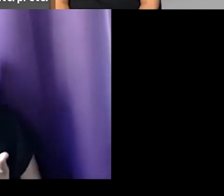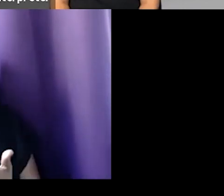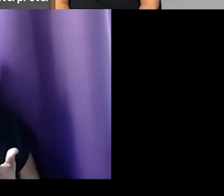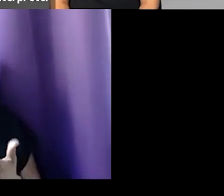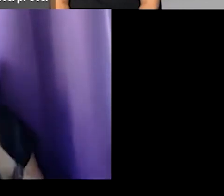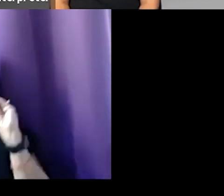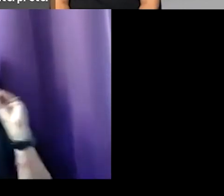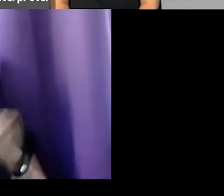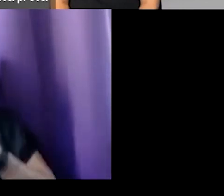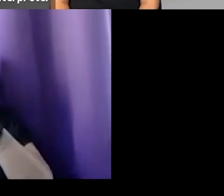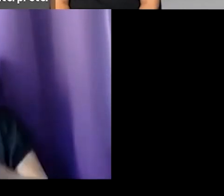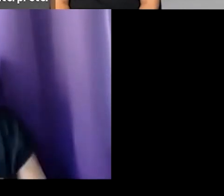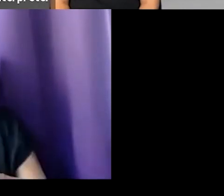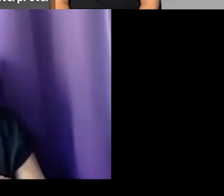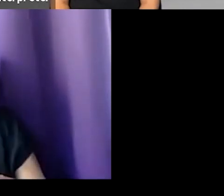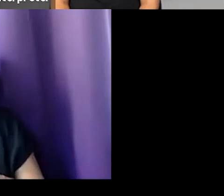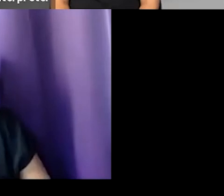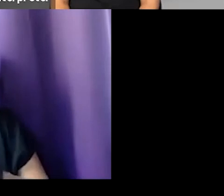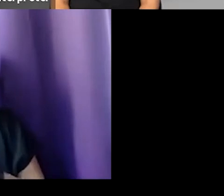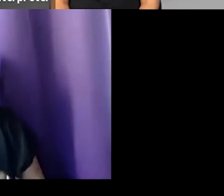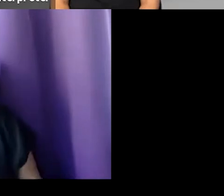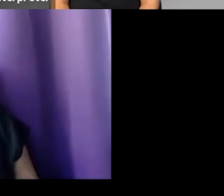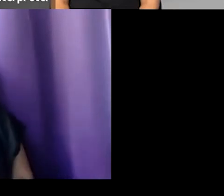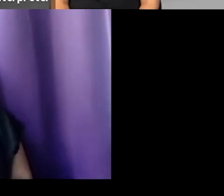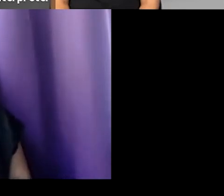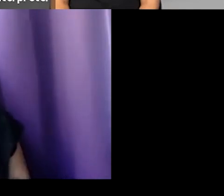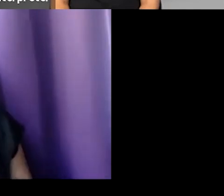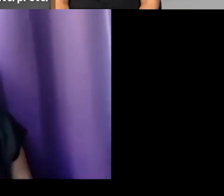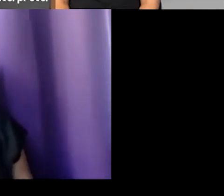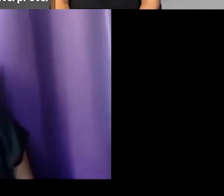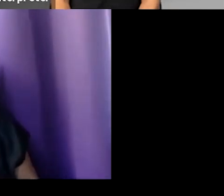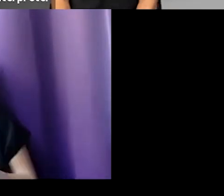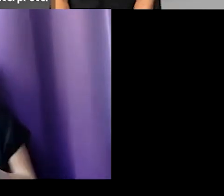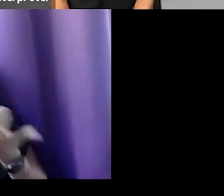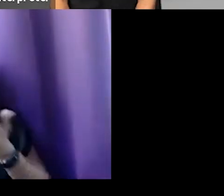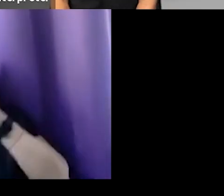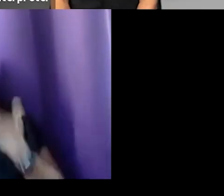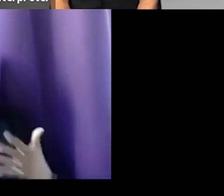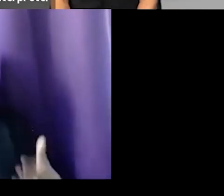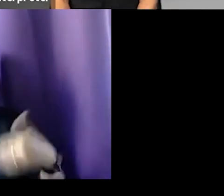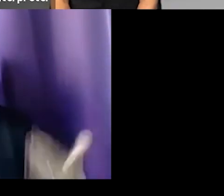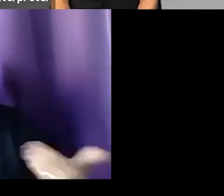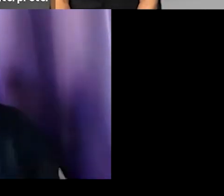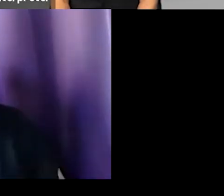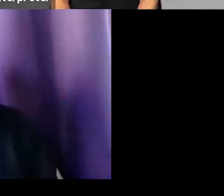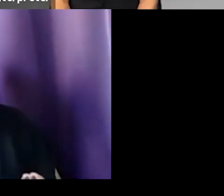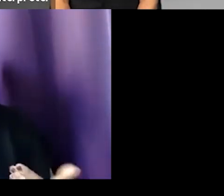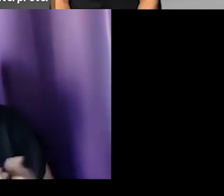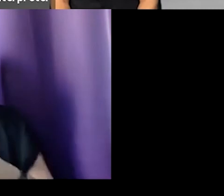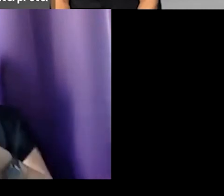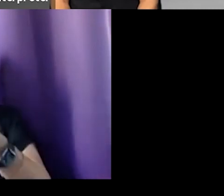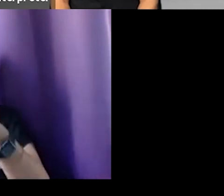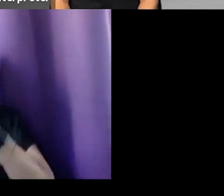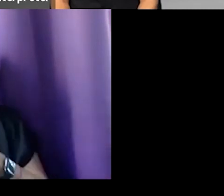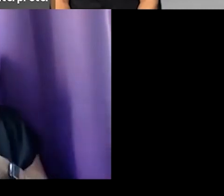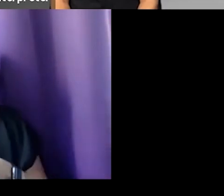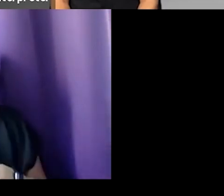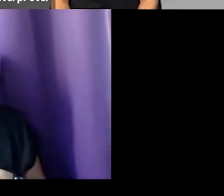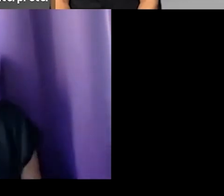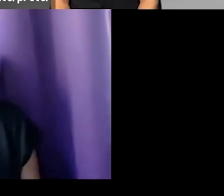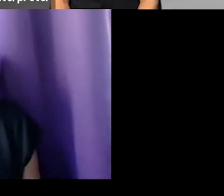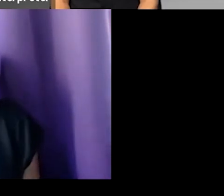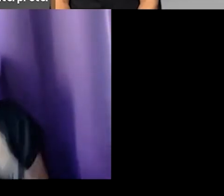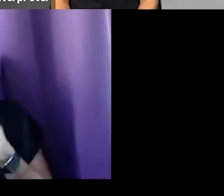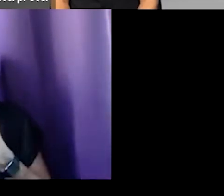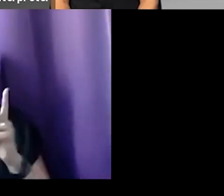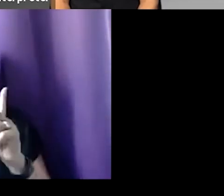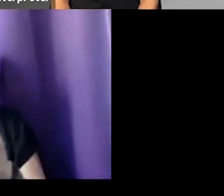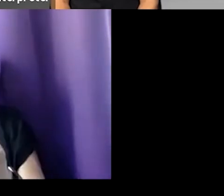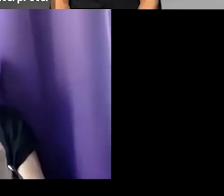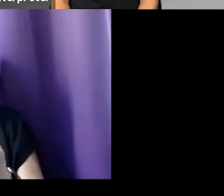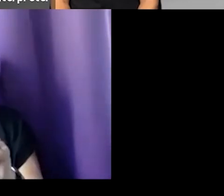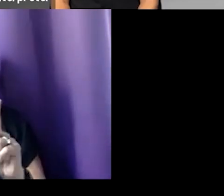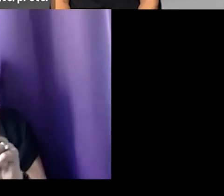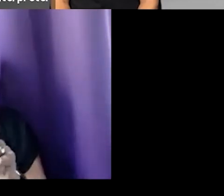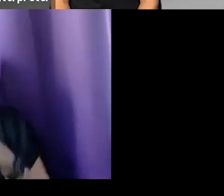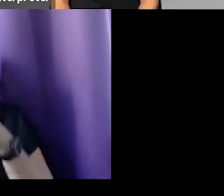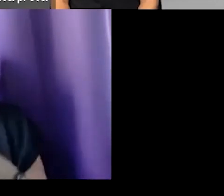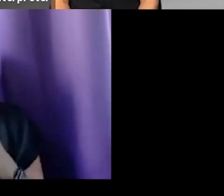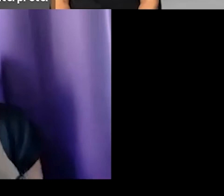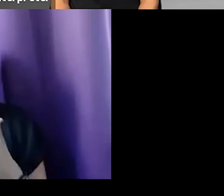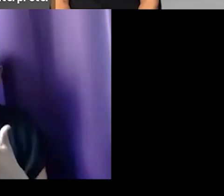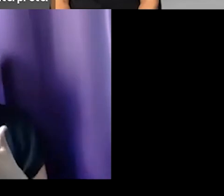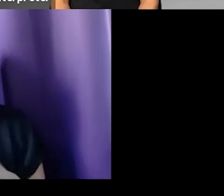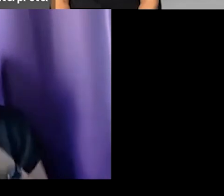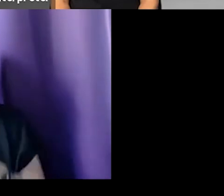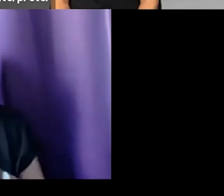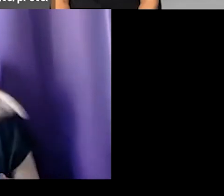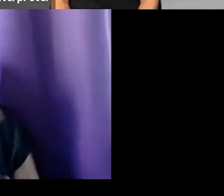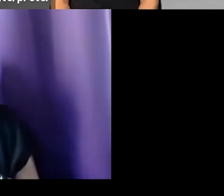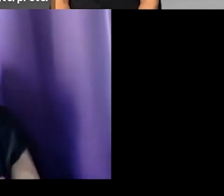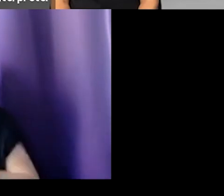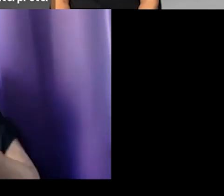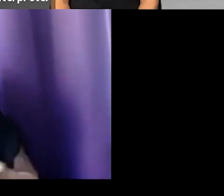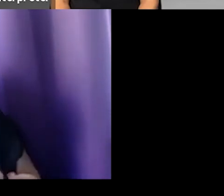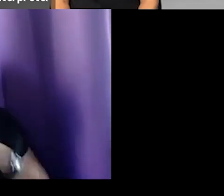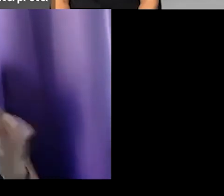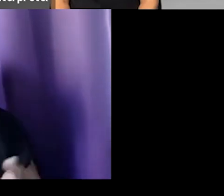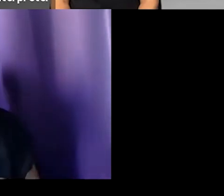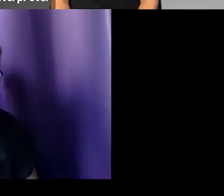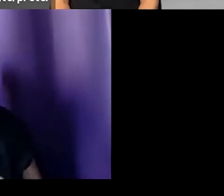that they'll tell somebody they need to trust me enough that they will let somebody bring them groceries. It's a terribly vulnerable position, but we already have identified who we trust in our day to day lives, and some people have to do that under duress.